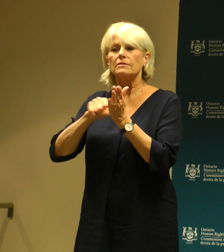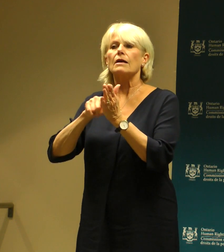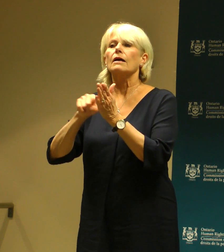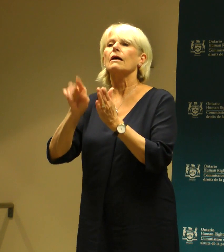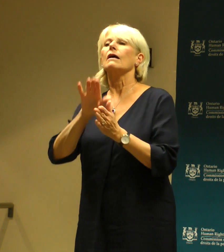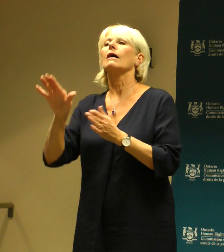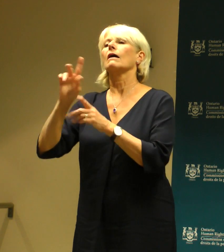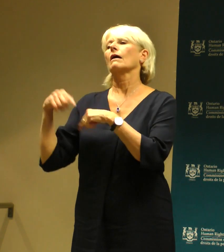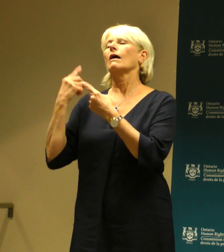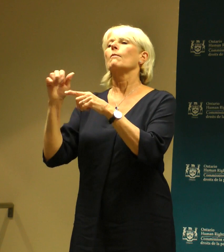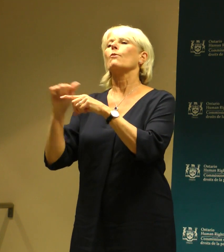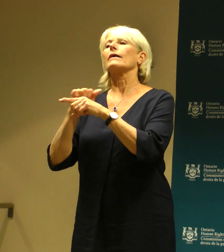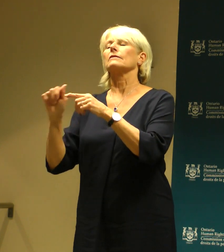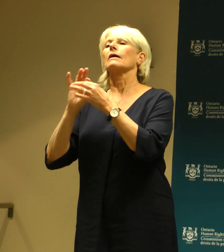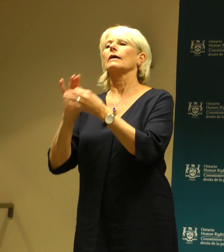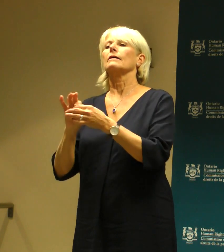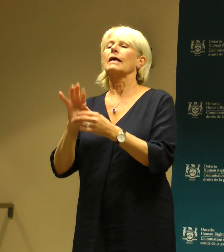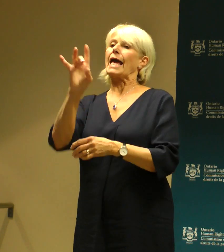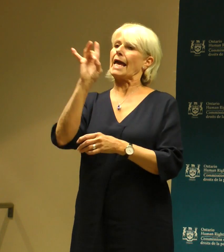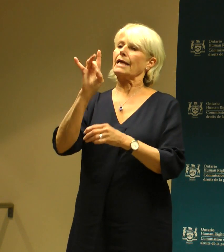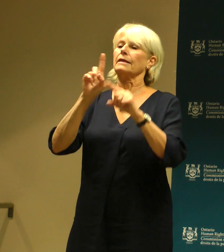across a representative sample of eight school boards.